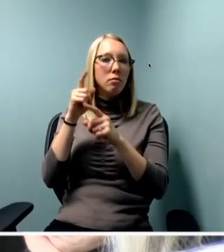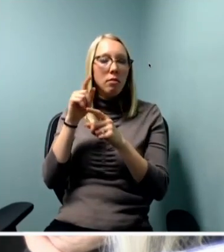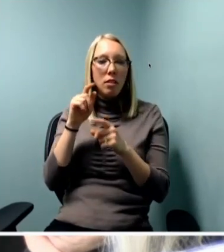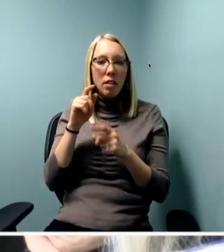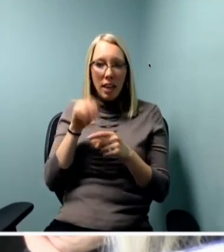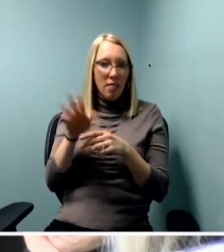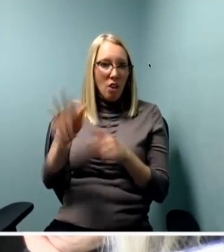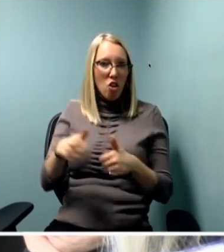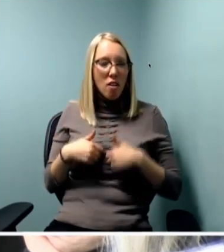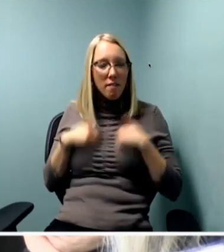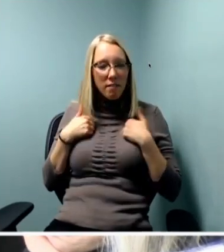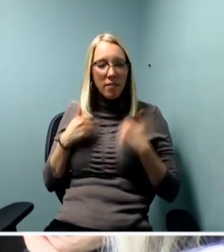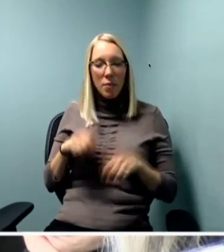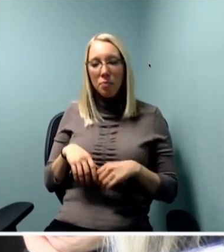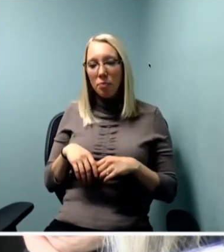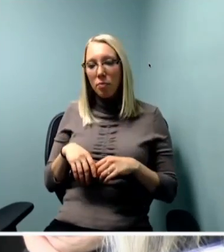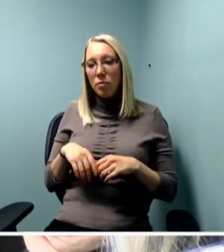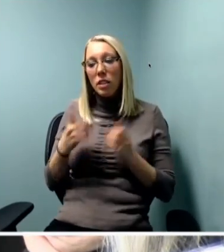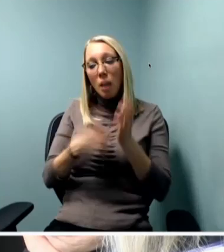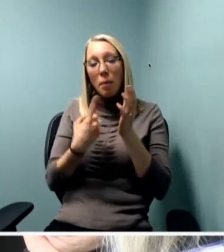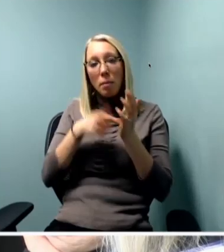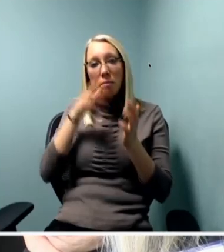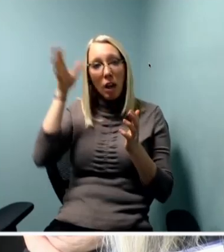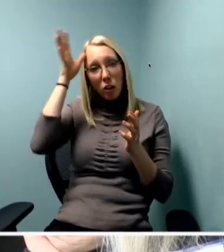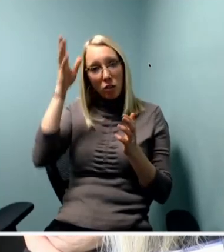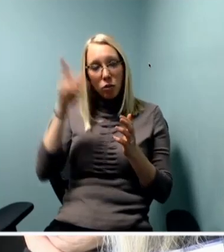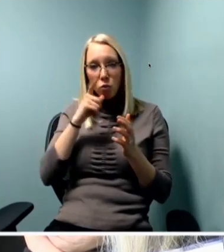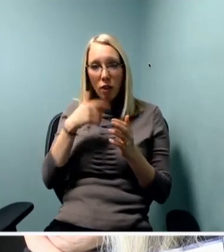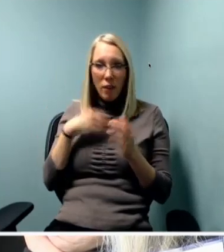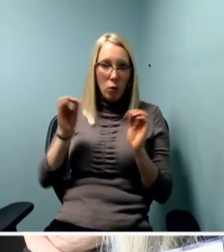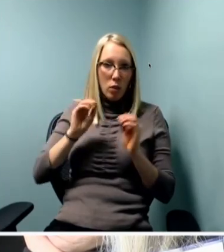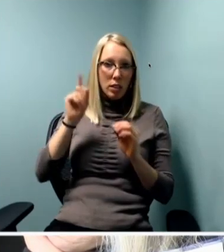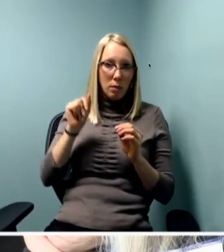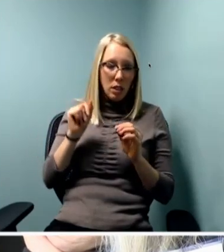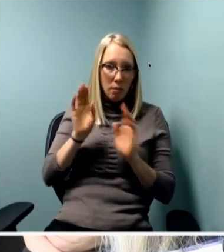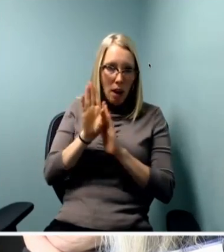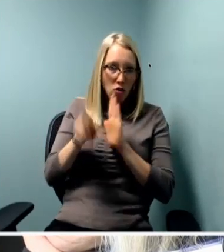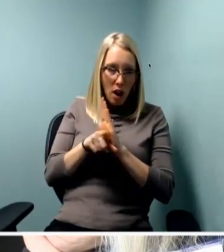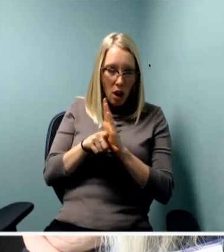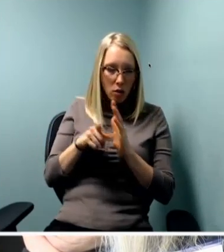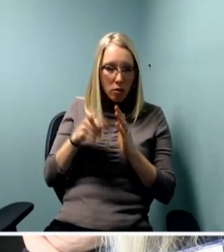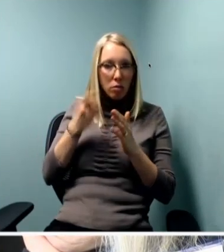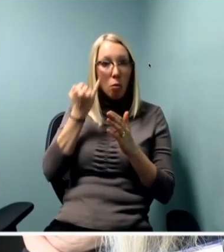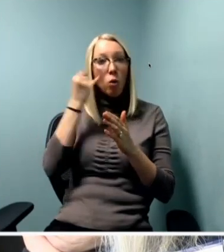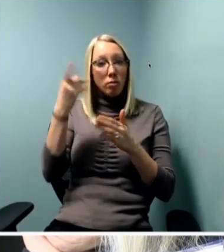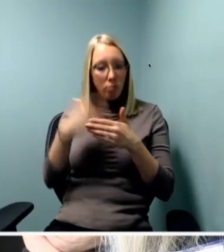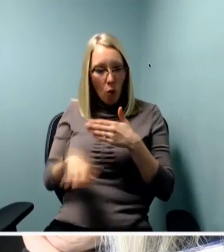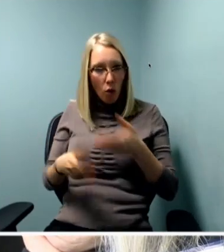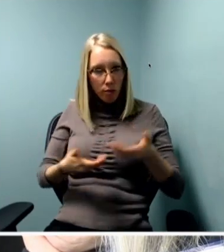a parent without any disability background has a child, gets the diagnosis,